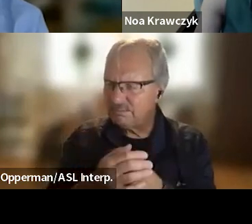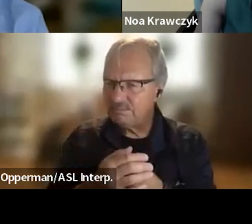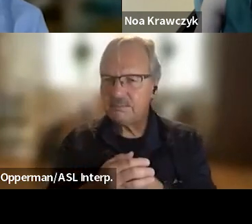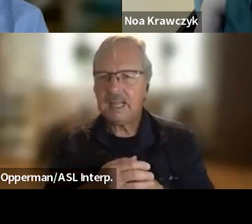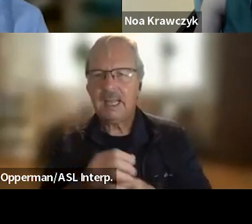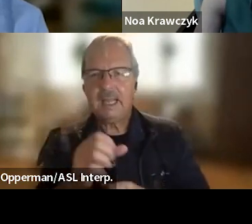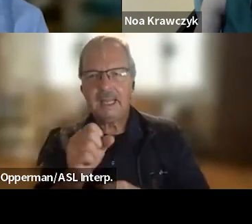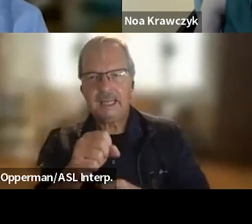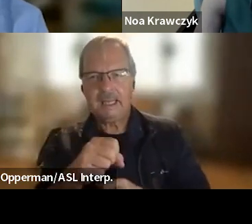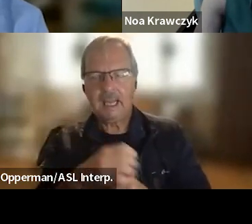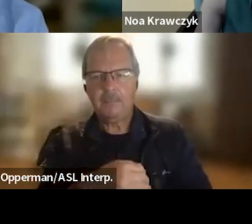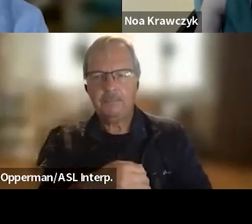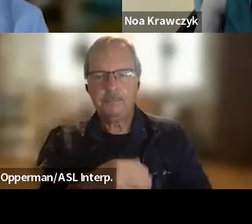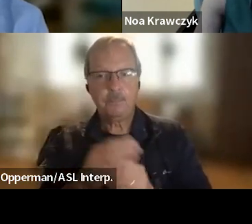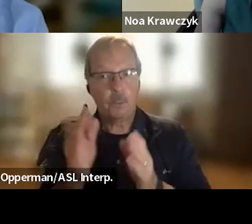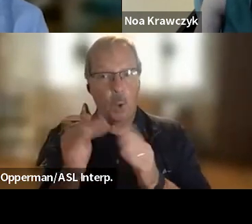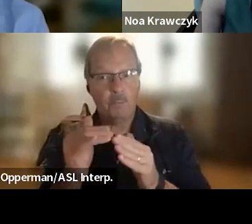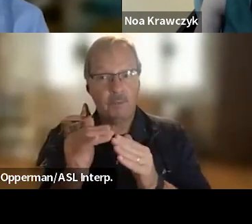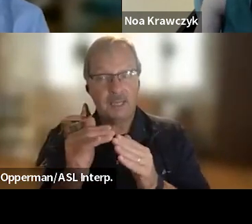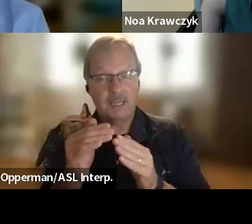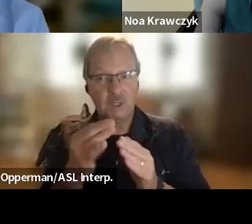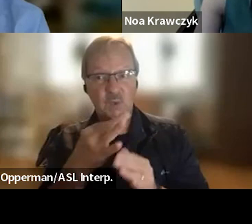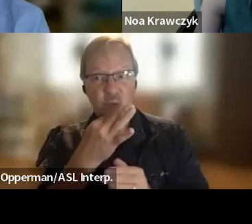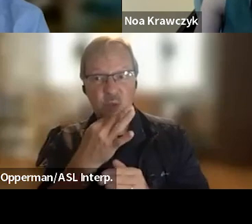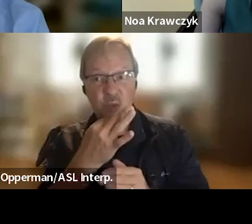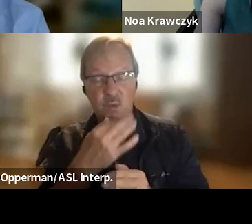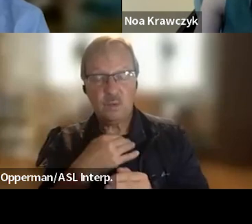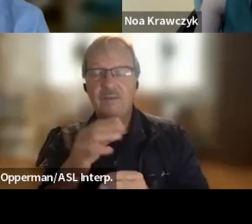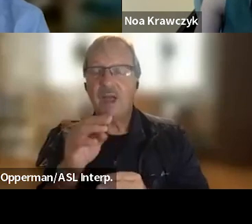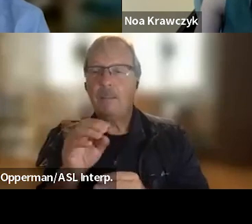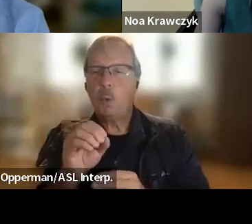We hopefully very shortly will have MOU signed with Rutgers